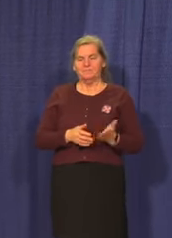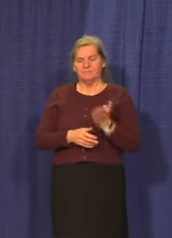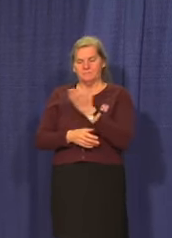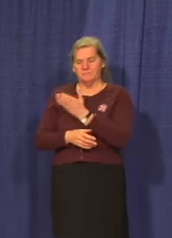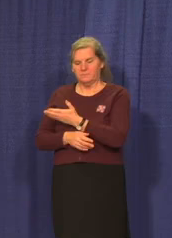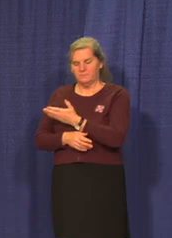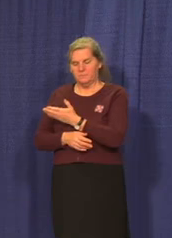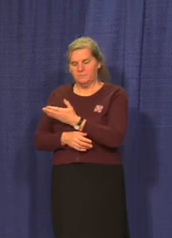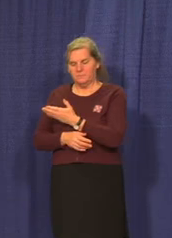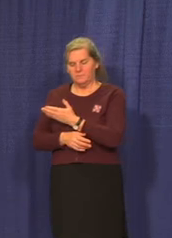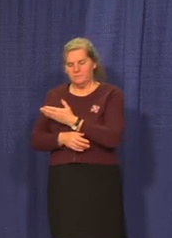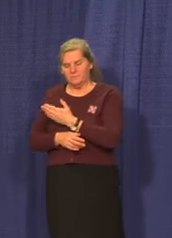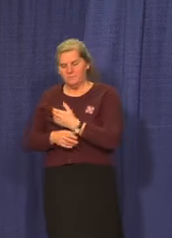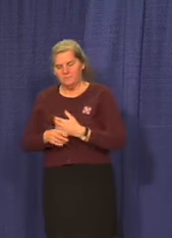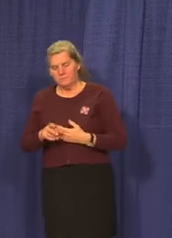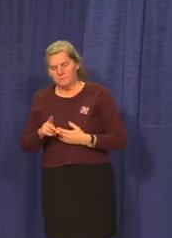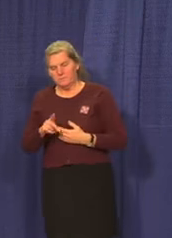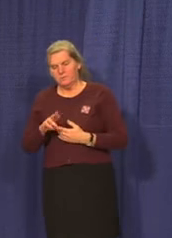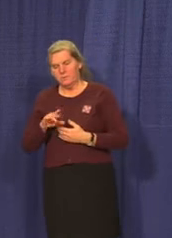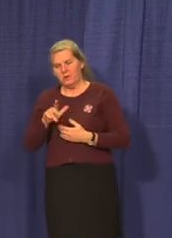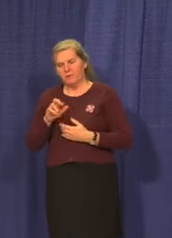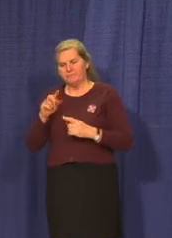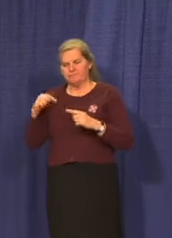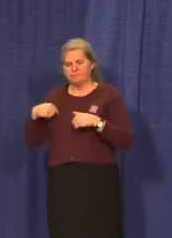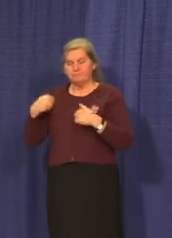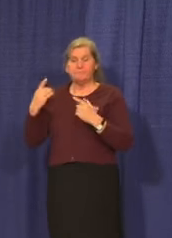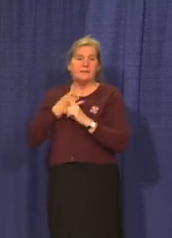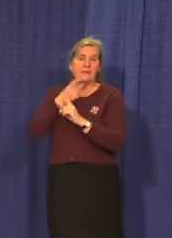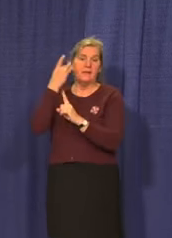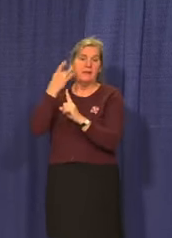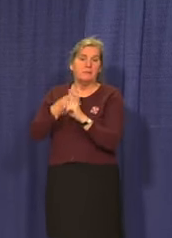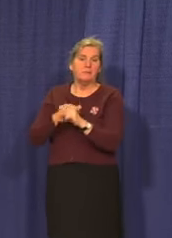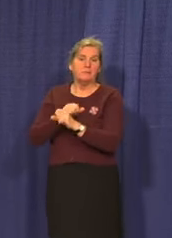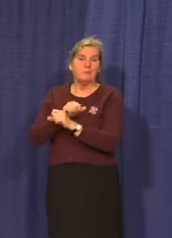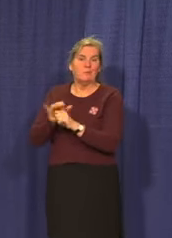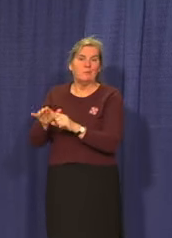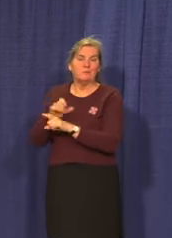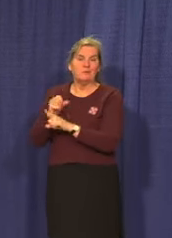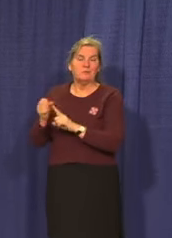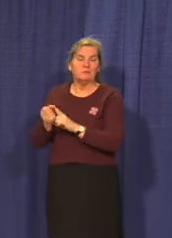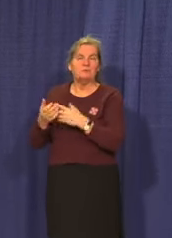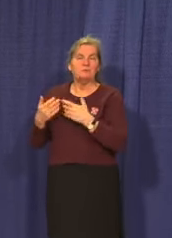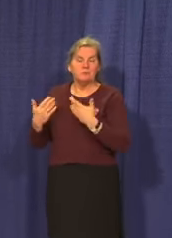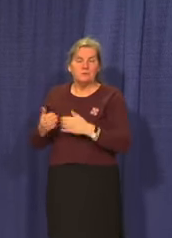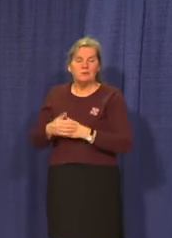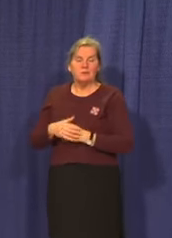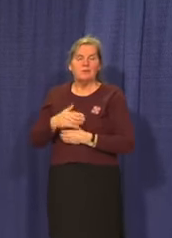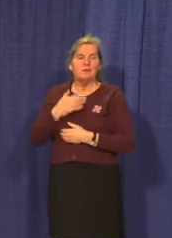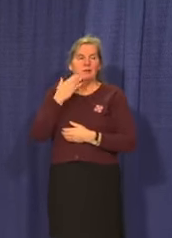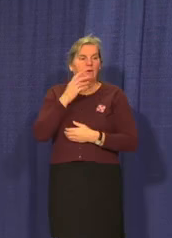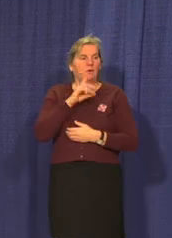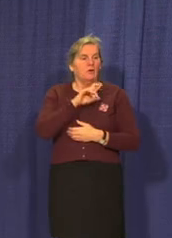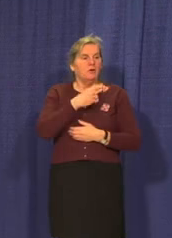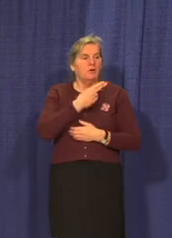THIS IS EIGHT MONTHS INTO THE PANDEMIC, AND I'M SURE DR HANLEY HAS BEEN WORKING TIRELESSLY EVERY DAY.